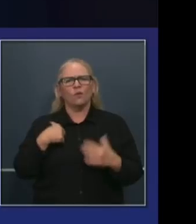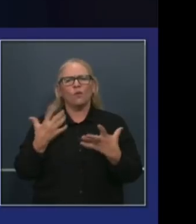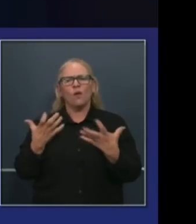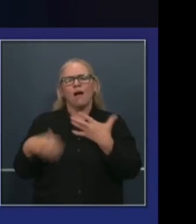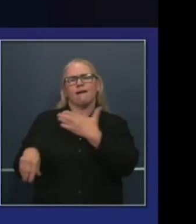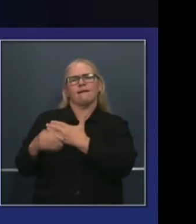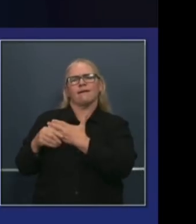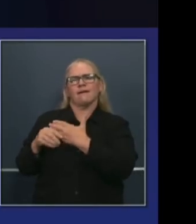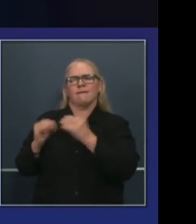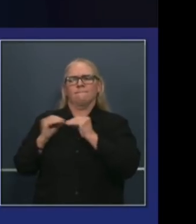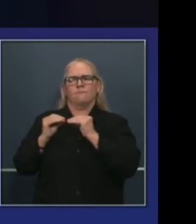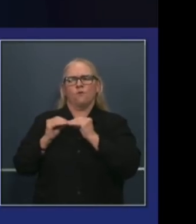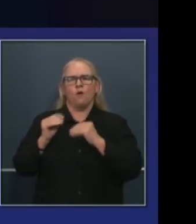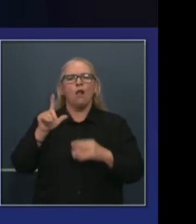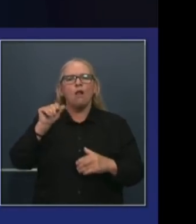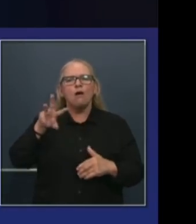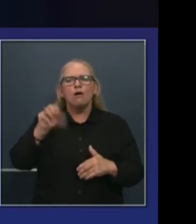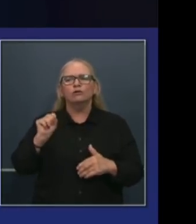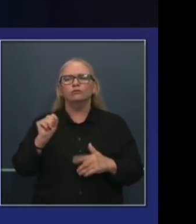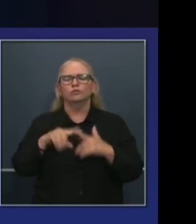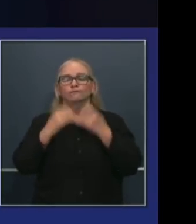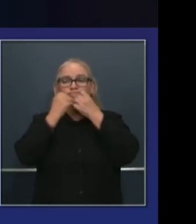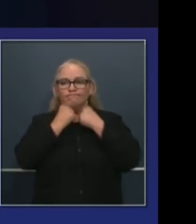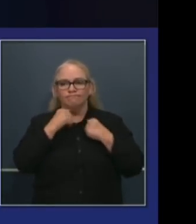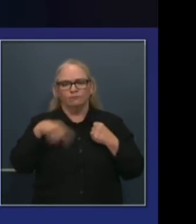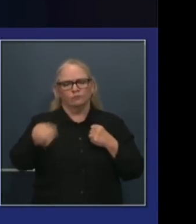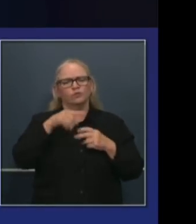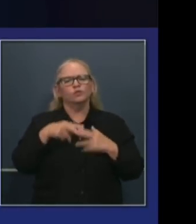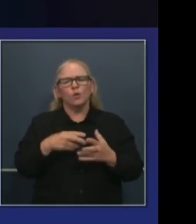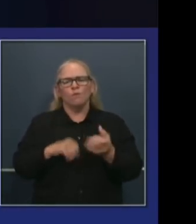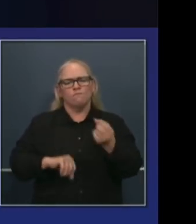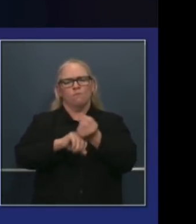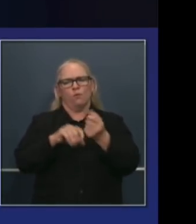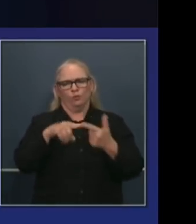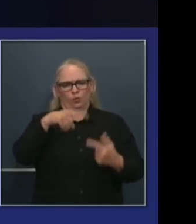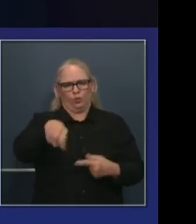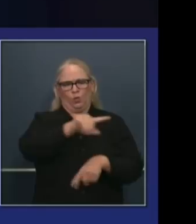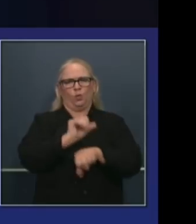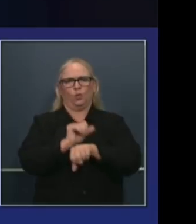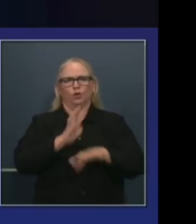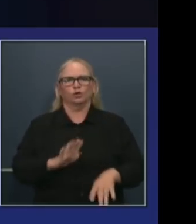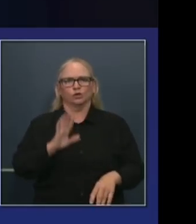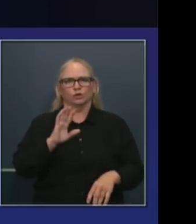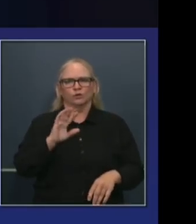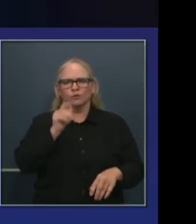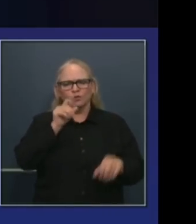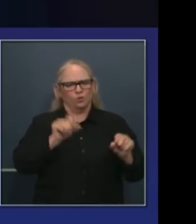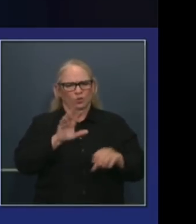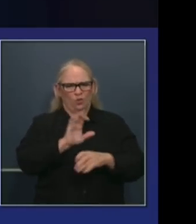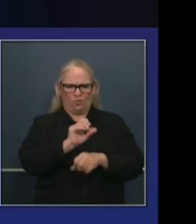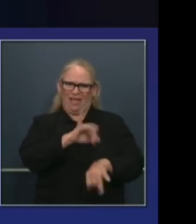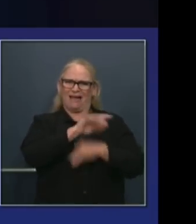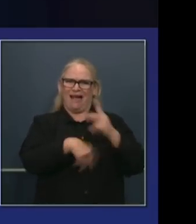EDUCATE EMPLOYEES AS WELL. WE WANT TO EXTEND SOME LONGER LASTING WORKERS THAT WE REFERENCE ADD MOMENT AGO TO